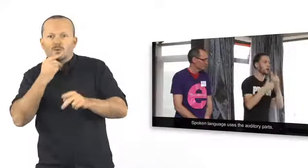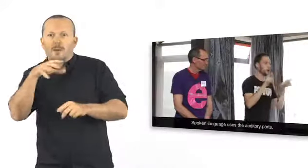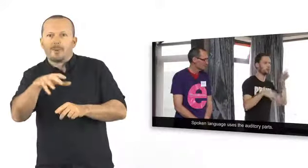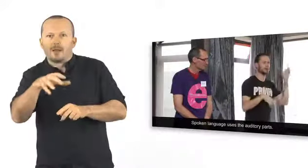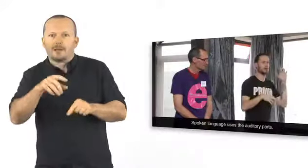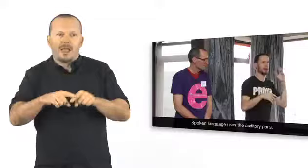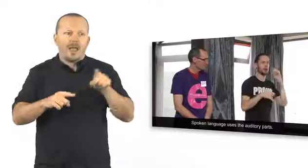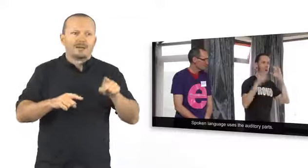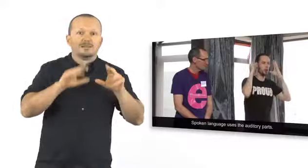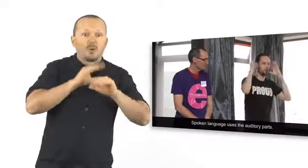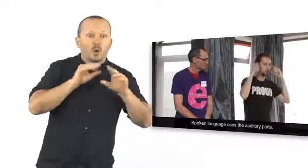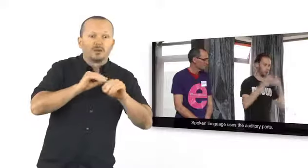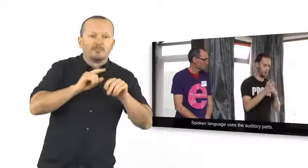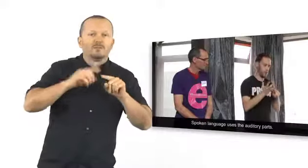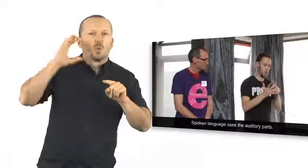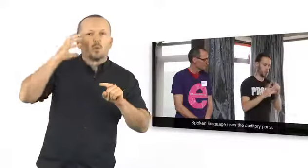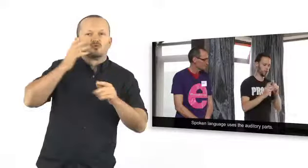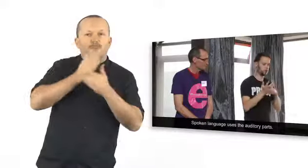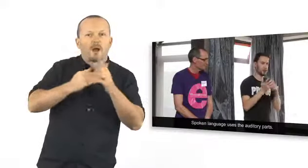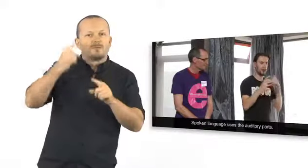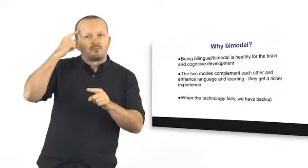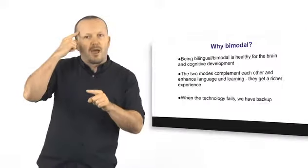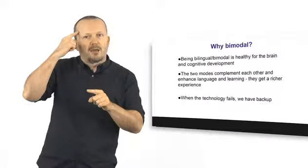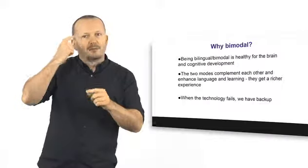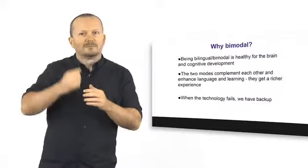Spoken language uses the auditory parts.